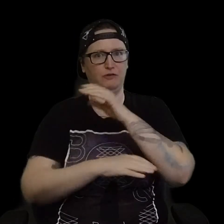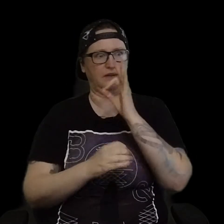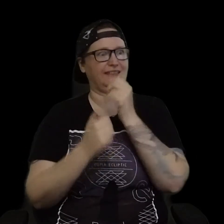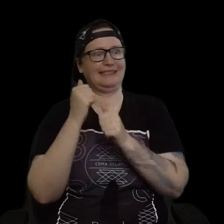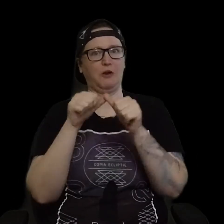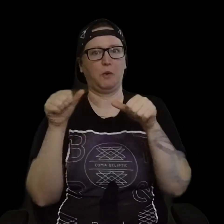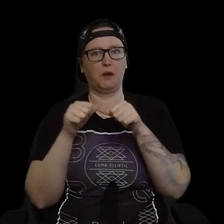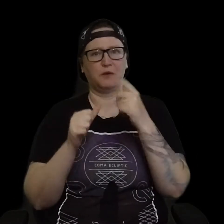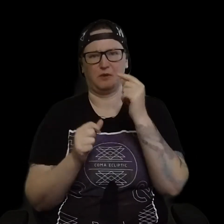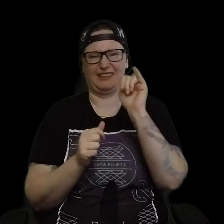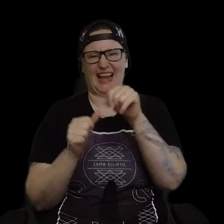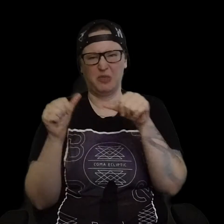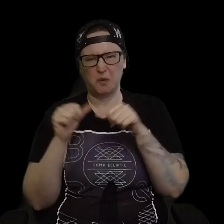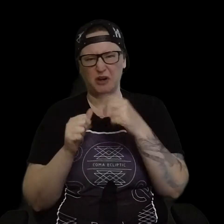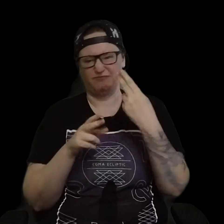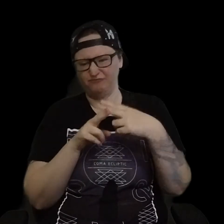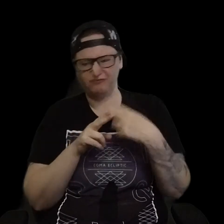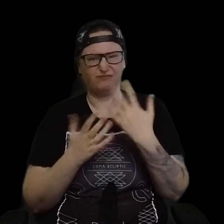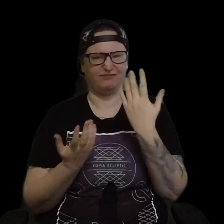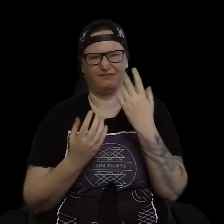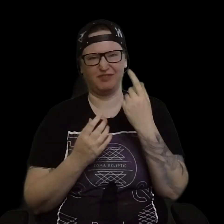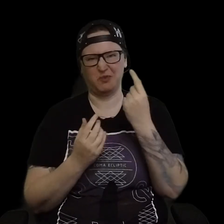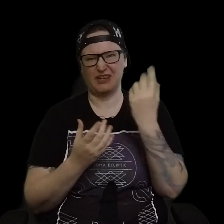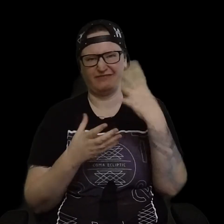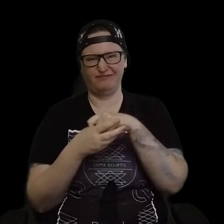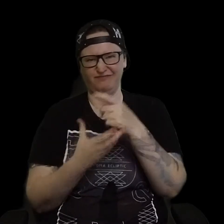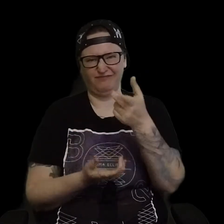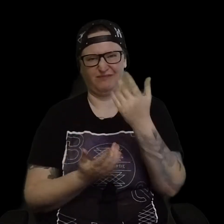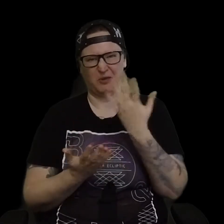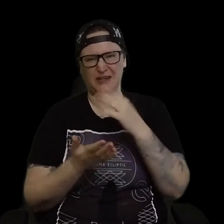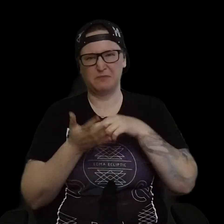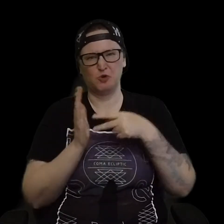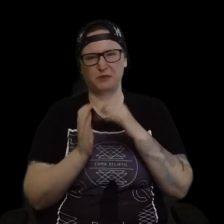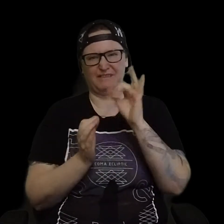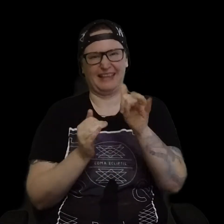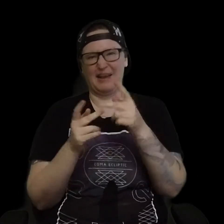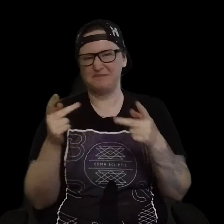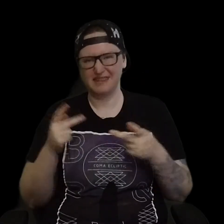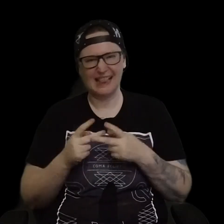comes with like a table of each location so this is like the name what's there what's the purpose